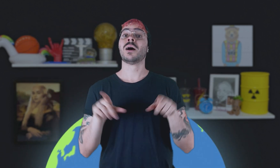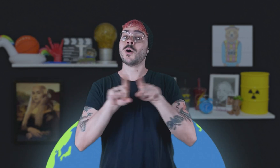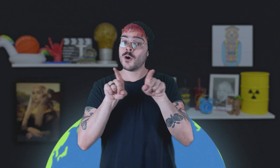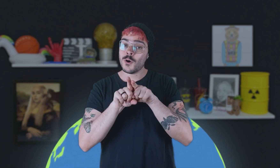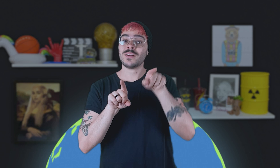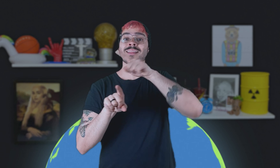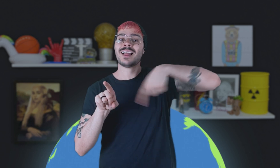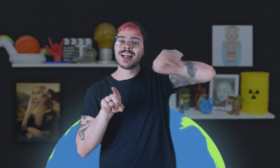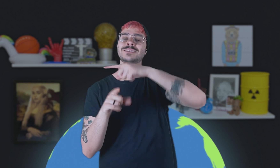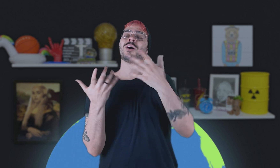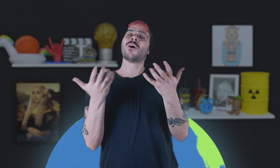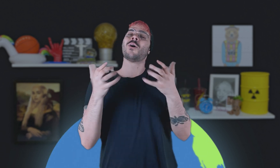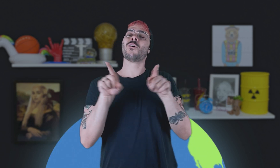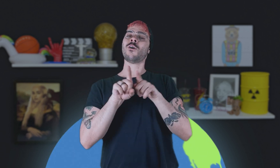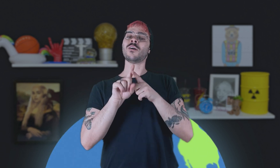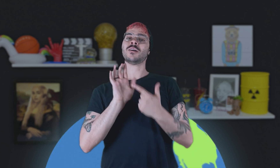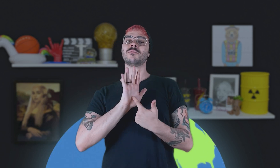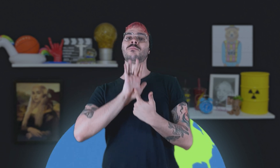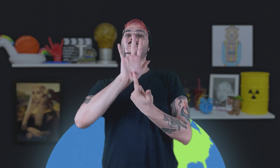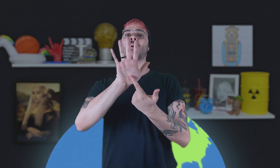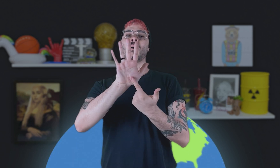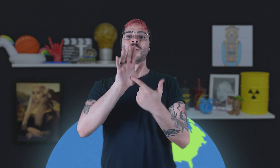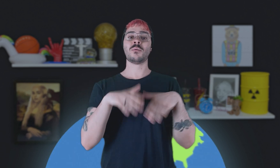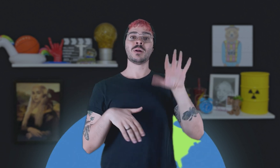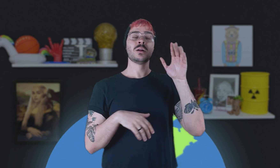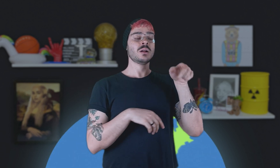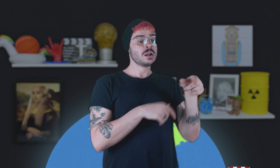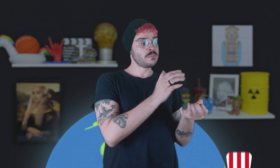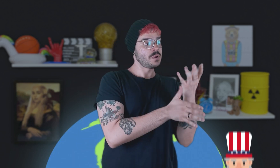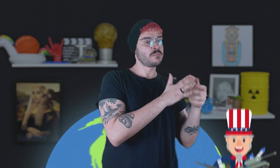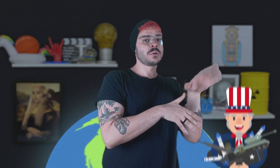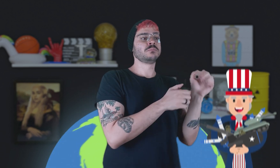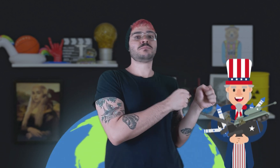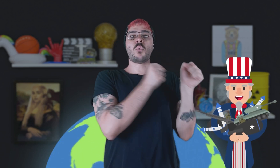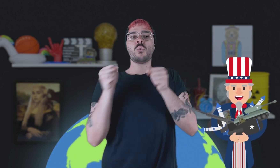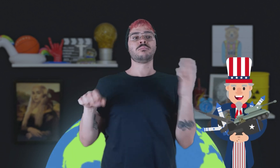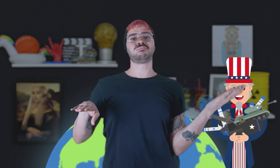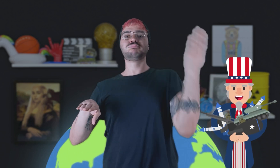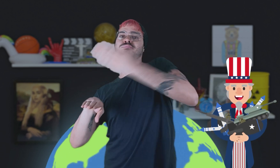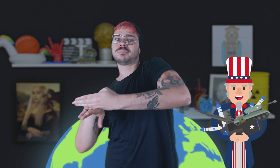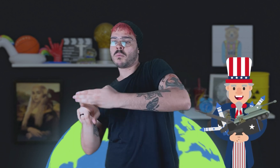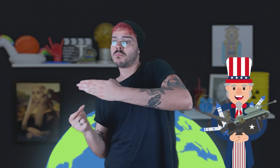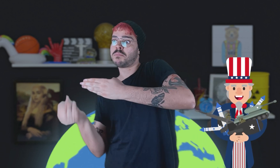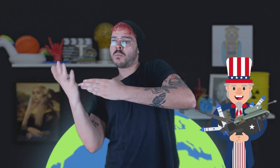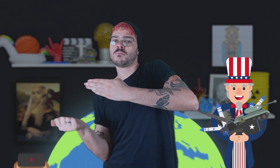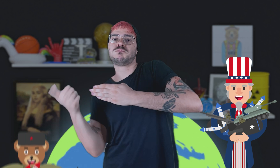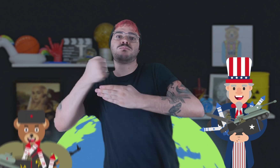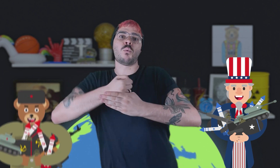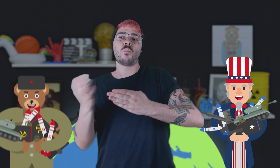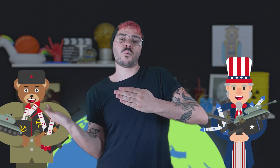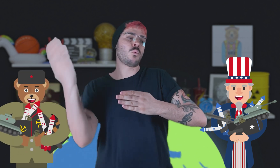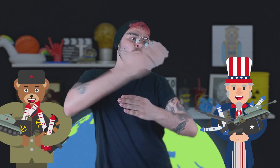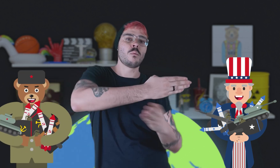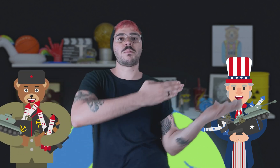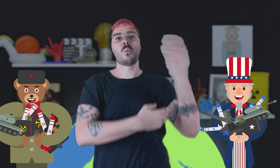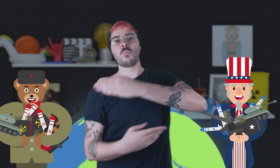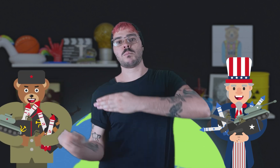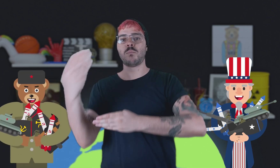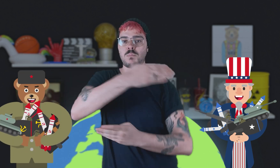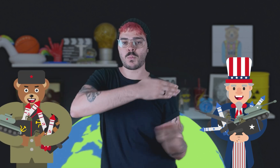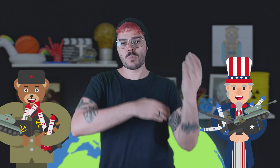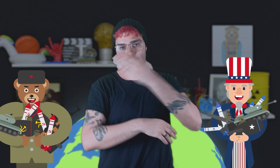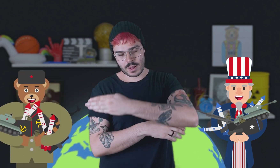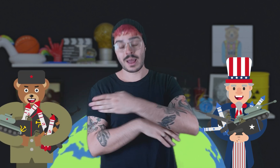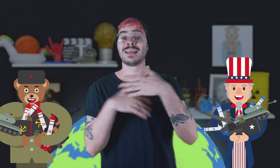showing that their weapons were more powerful than those of their enemy,